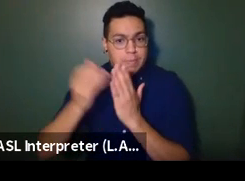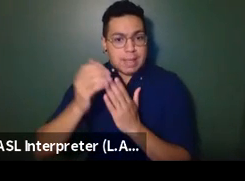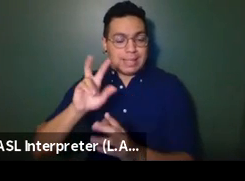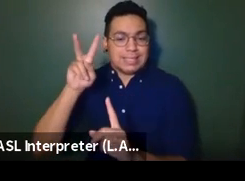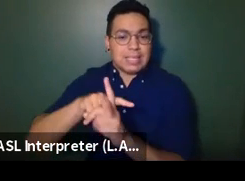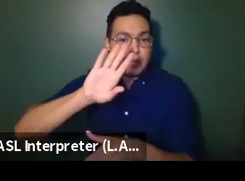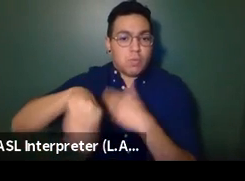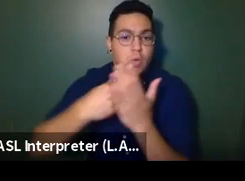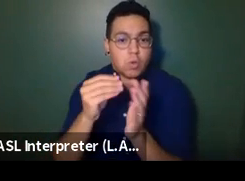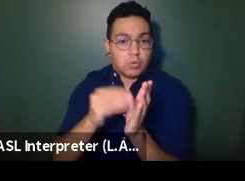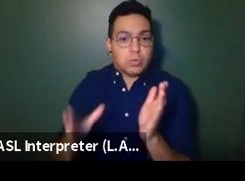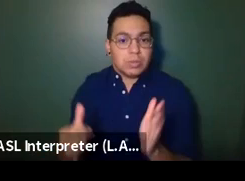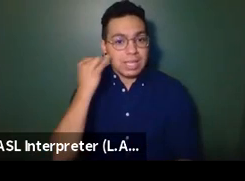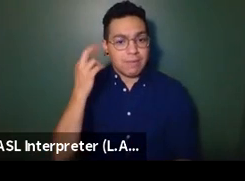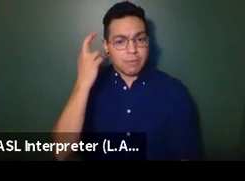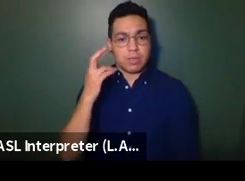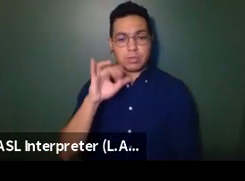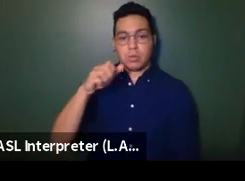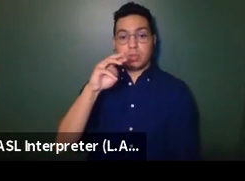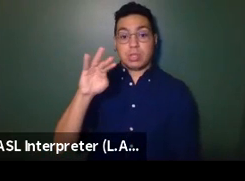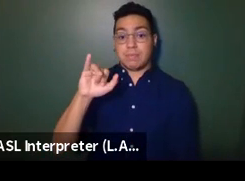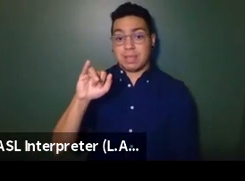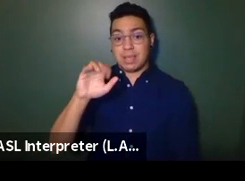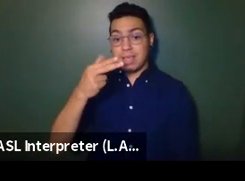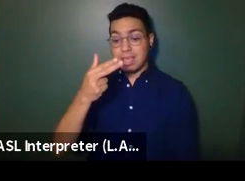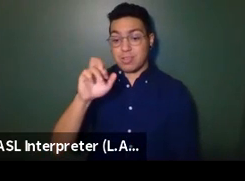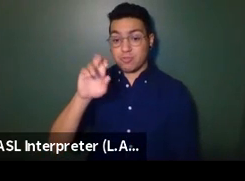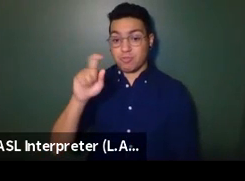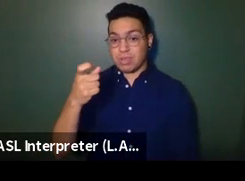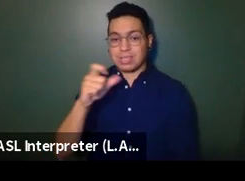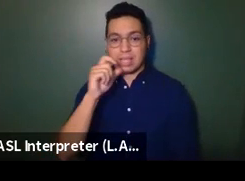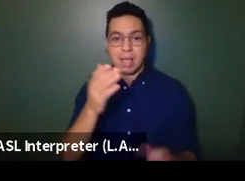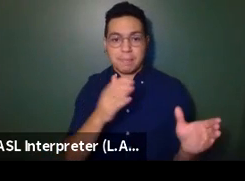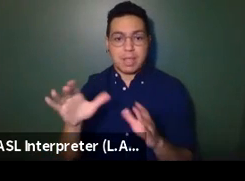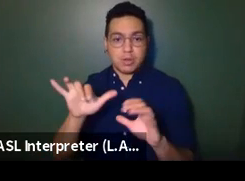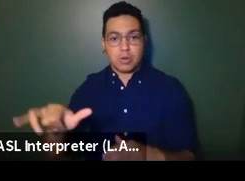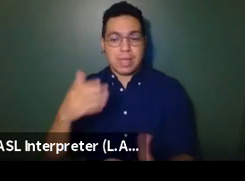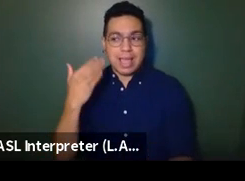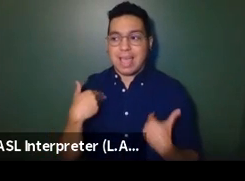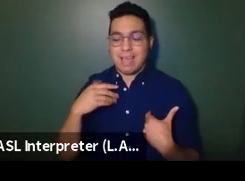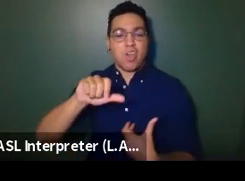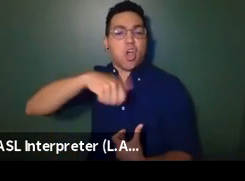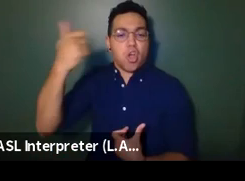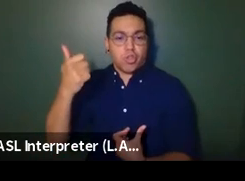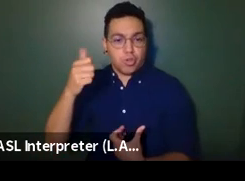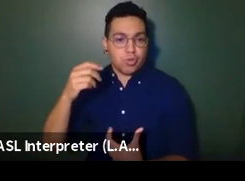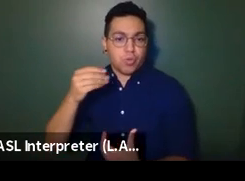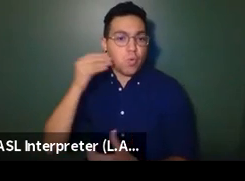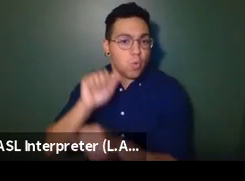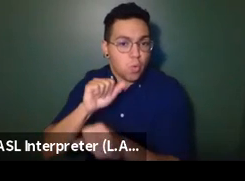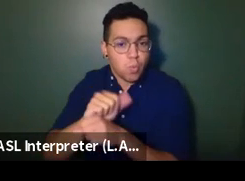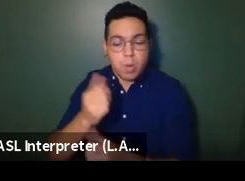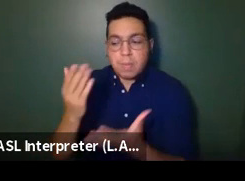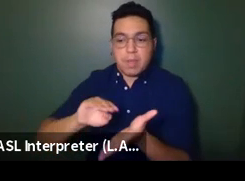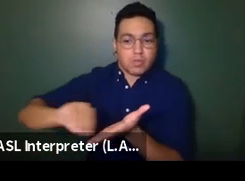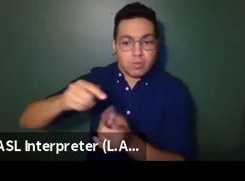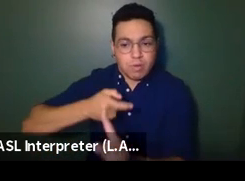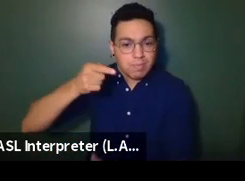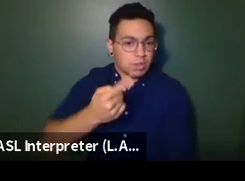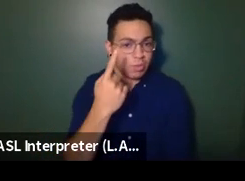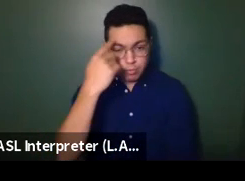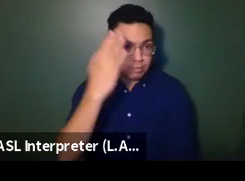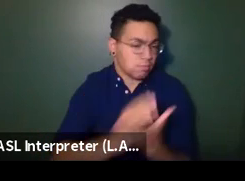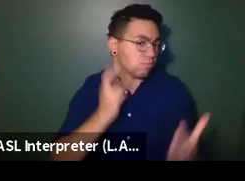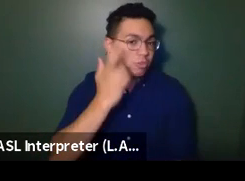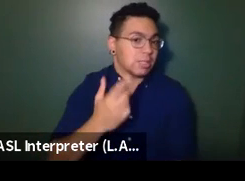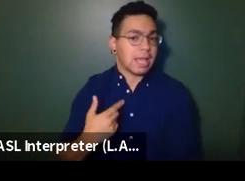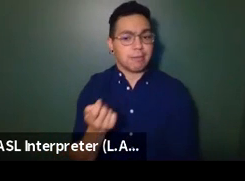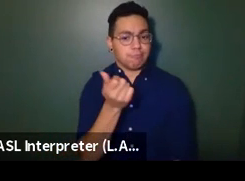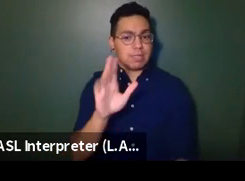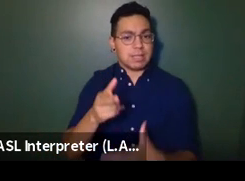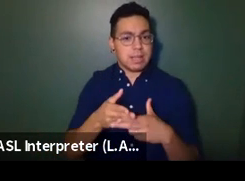Katherine Livick - ESD 112: If Jimi Hendrix is not going to be doing this assignment. Maybe he needs an alternative assignment or maybe he's excused from this, for some reason, I can uncheck him and then only Janice will get it.